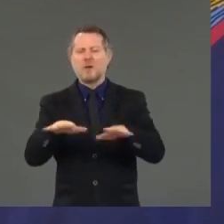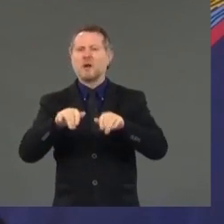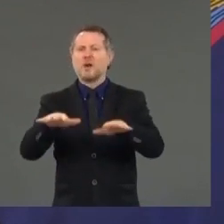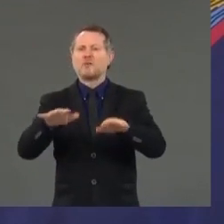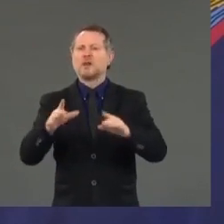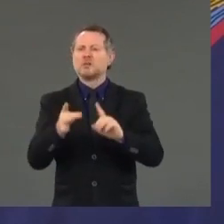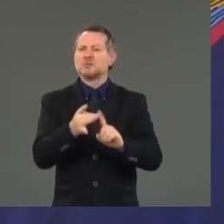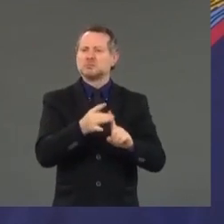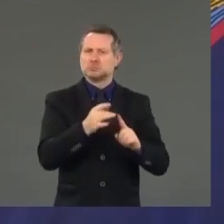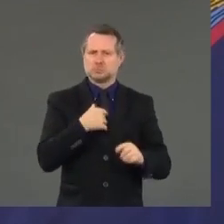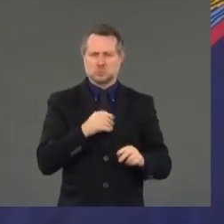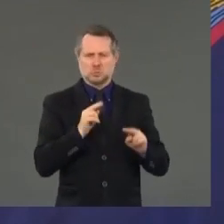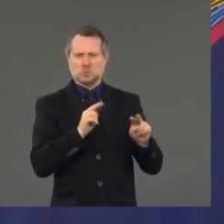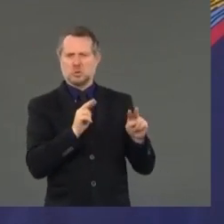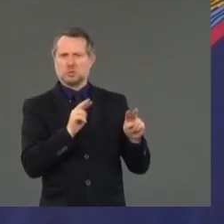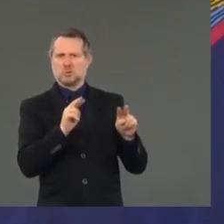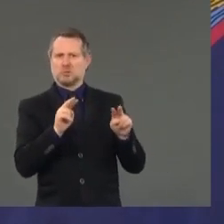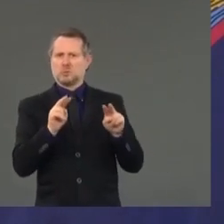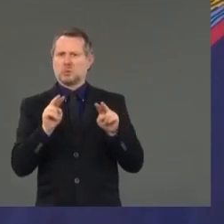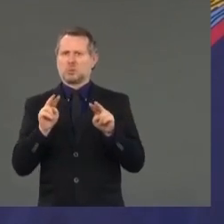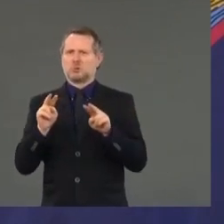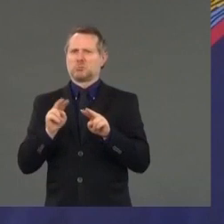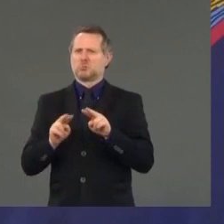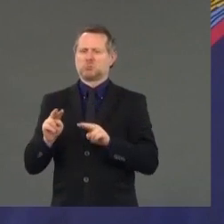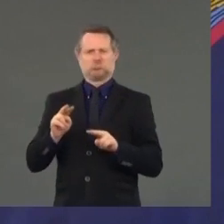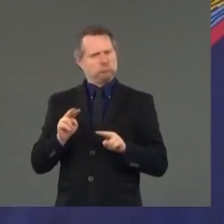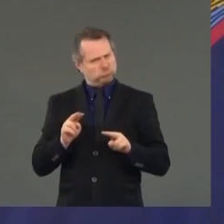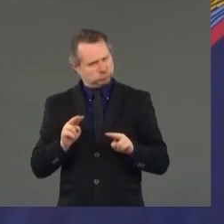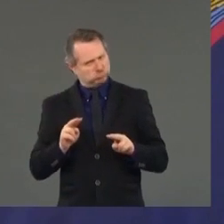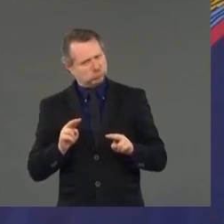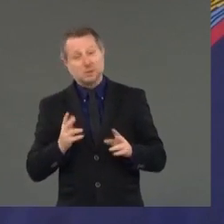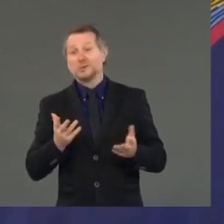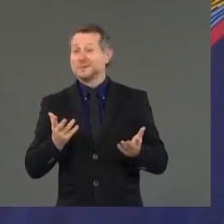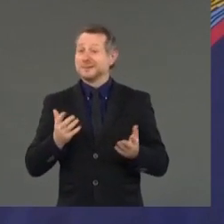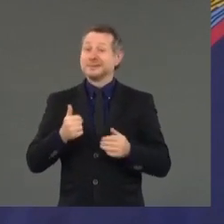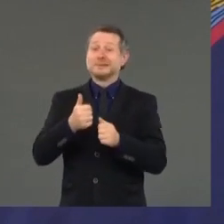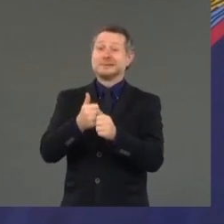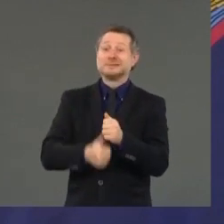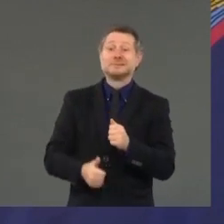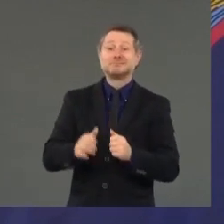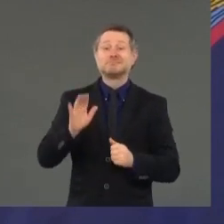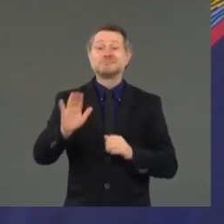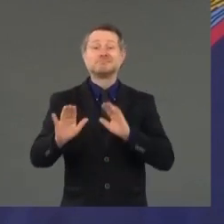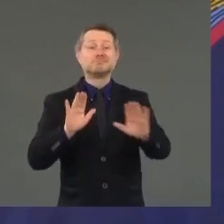MORE CASES THAN THEY HAVE EVER HAD RIGHT NOW.